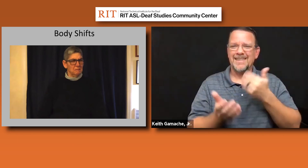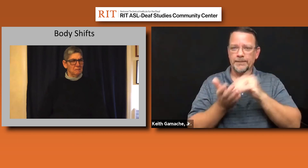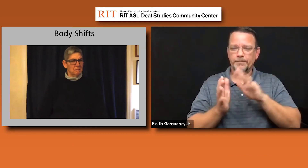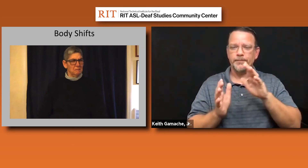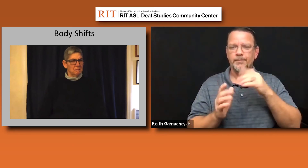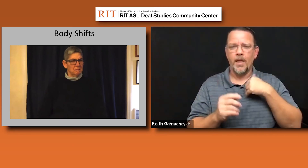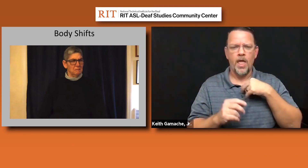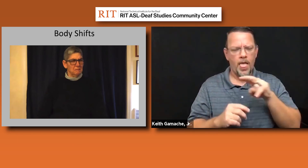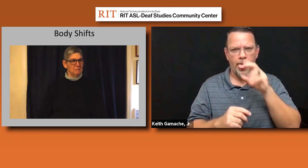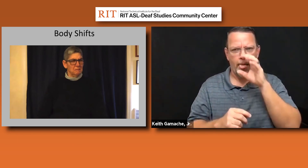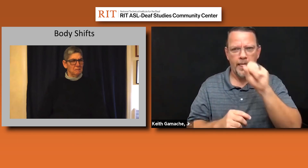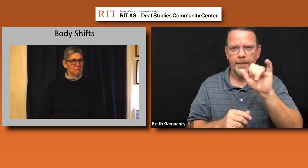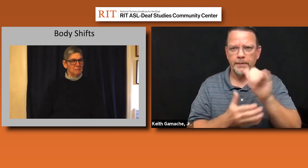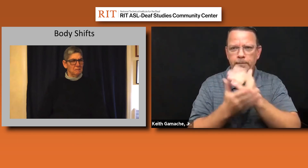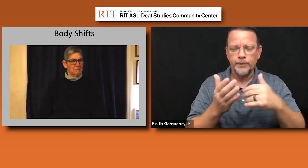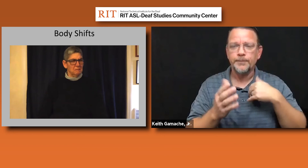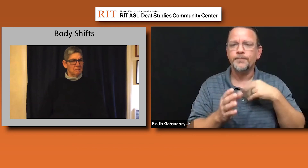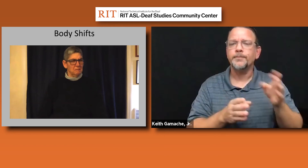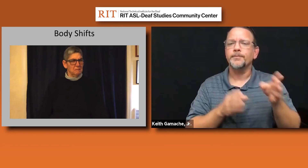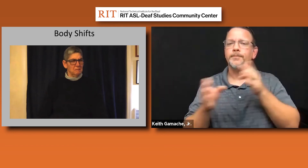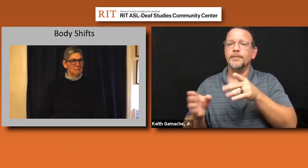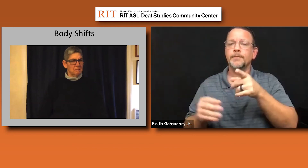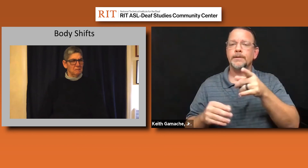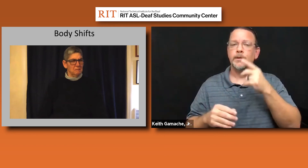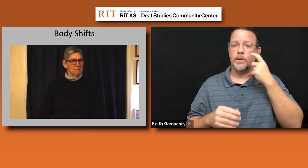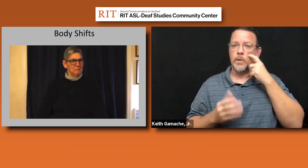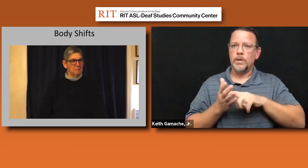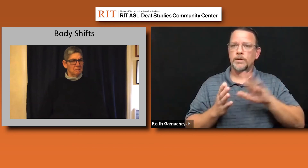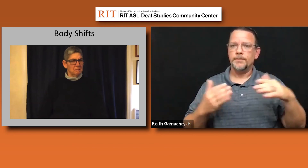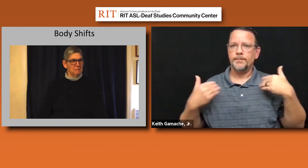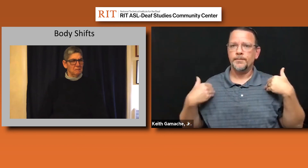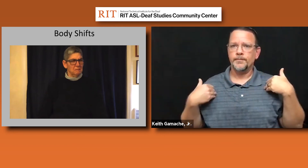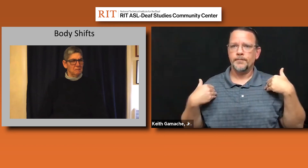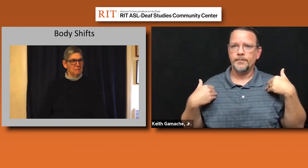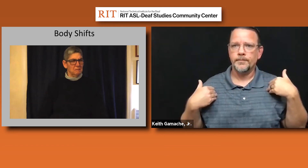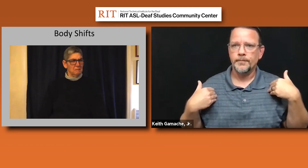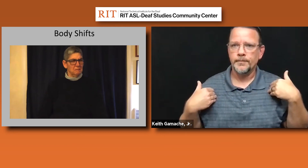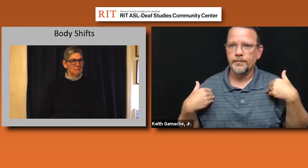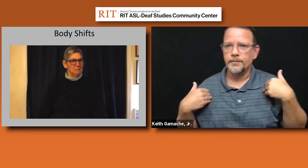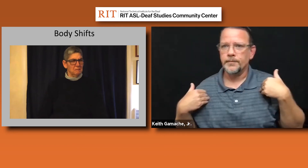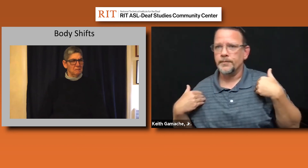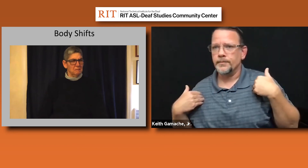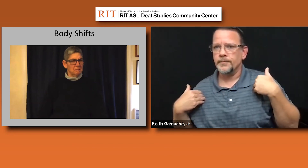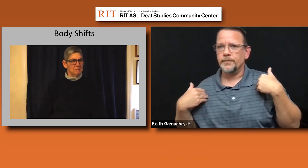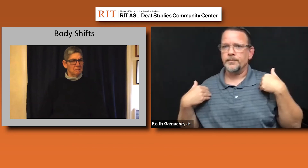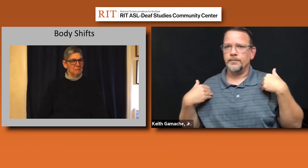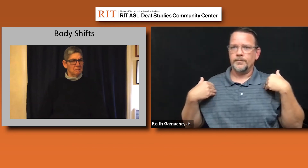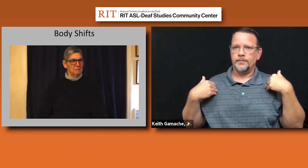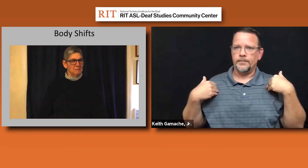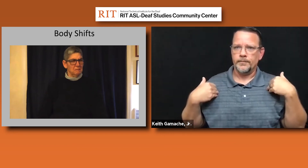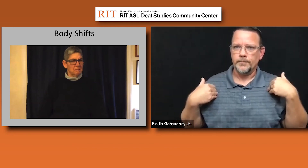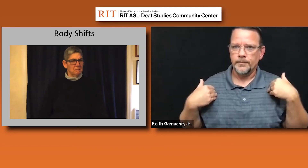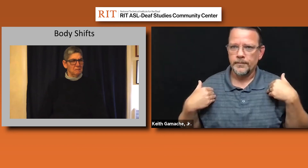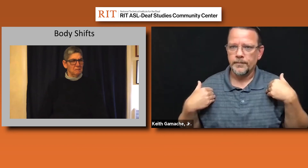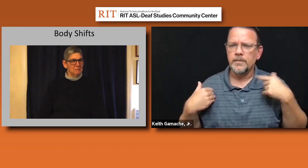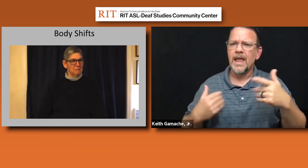Often, for example, in other languages, there's ways to emphasize certain words, and in ASL, we do it by fingerspelling,